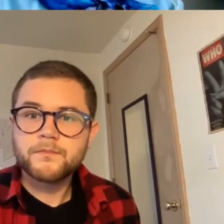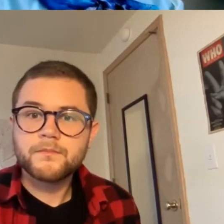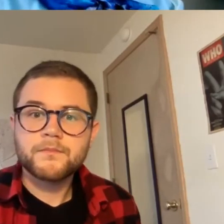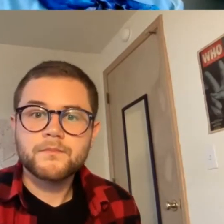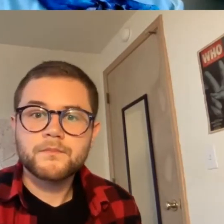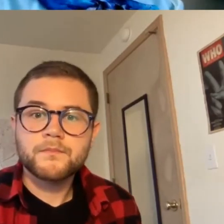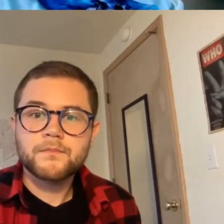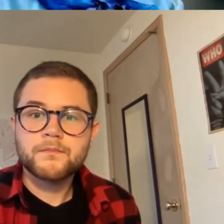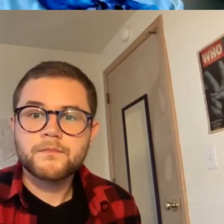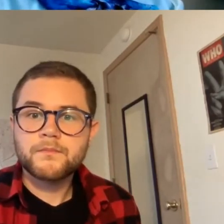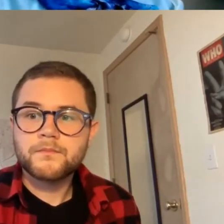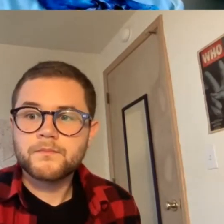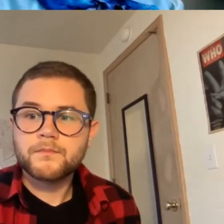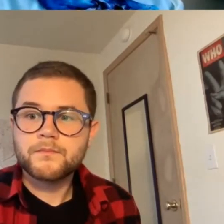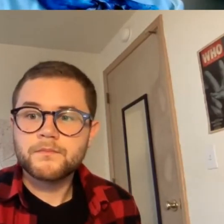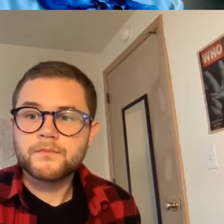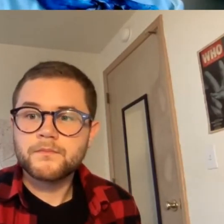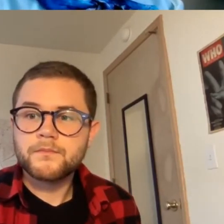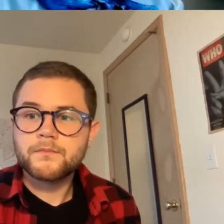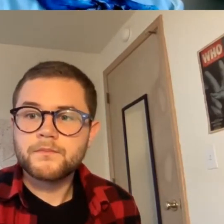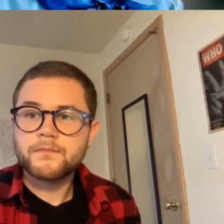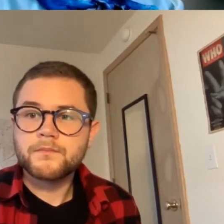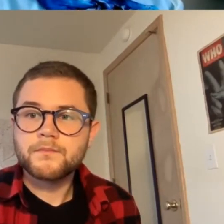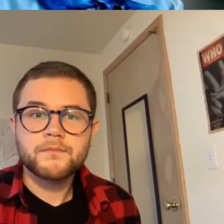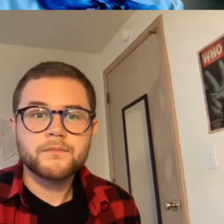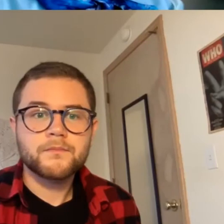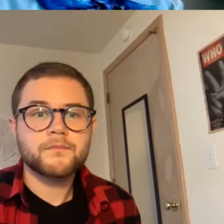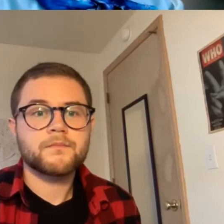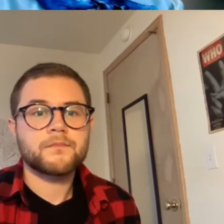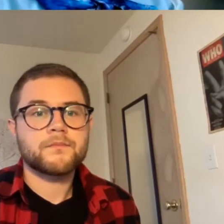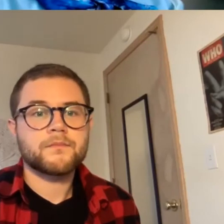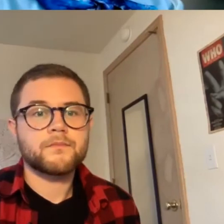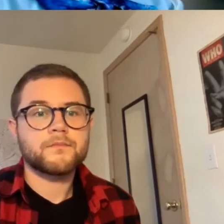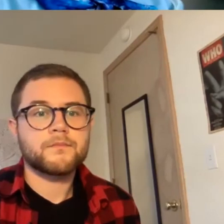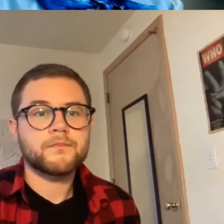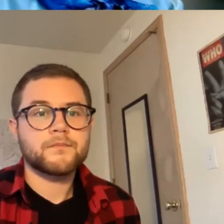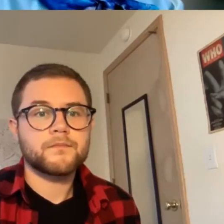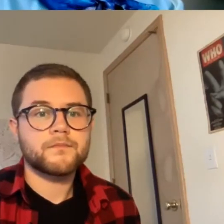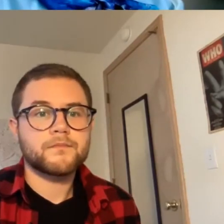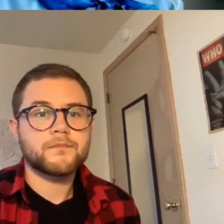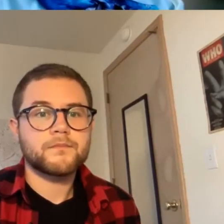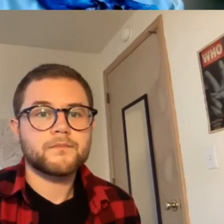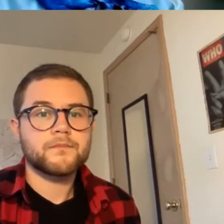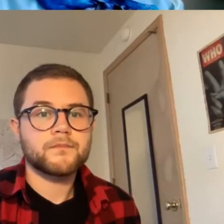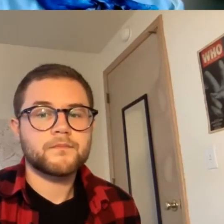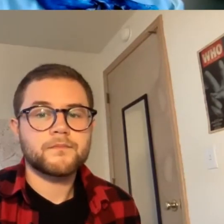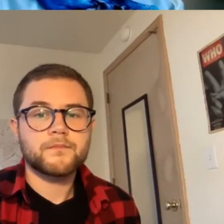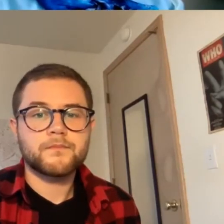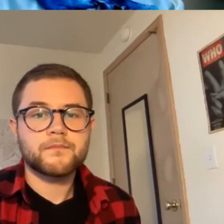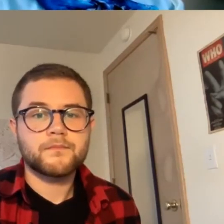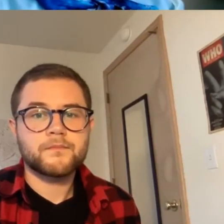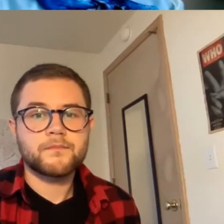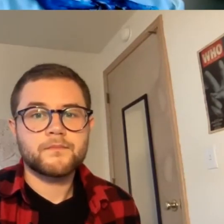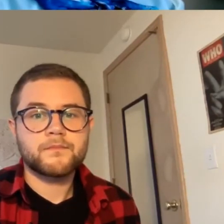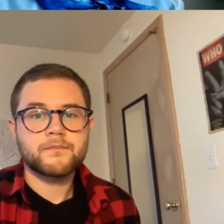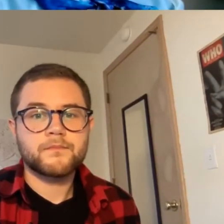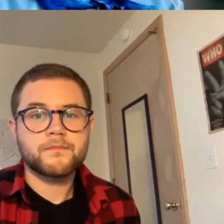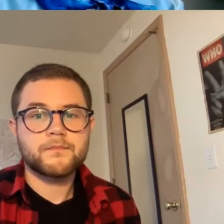Someone asked how old is NCLR's Born Perfect video? I wasn't able to find that answer